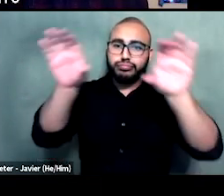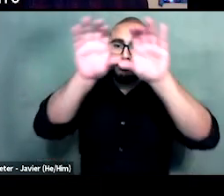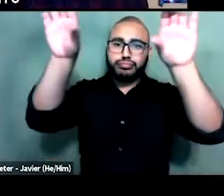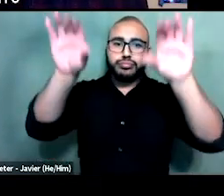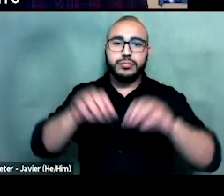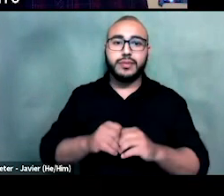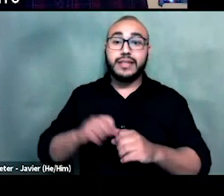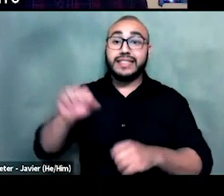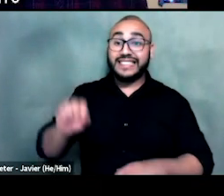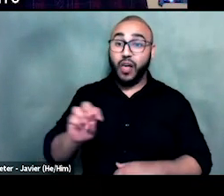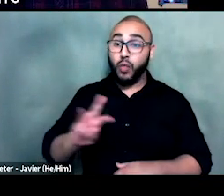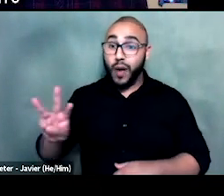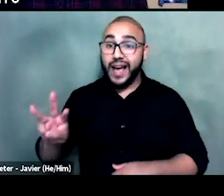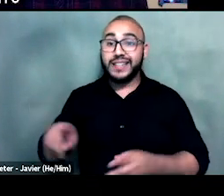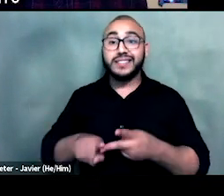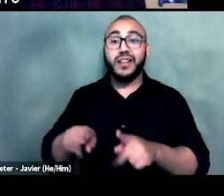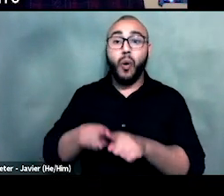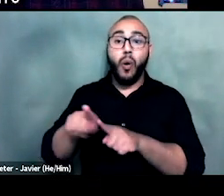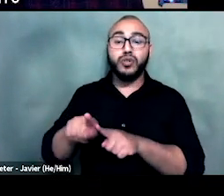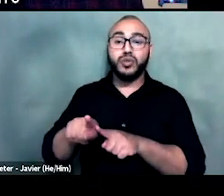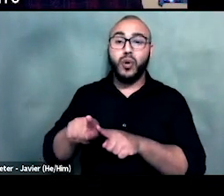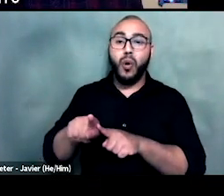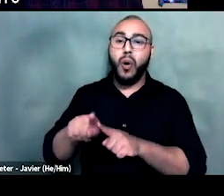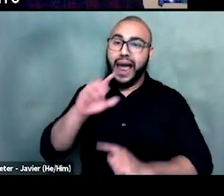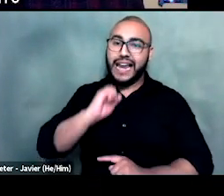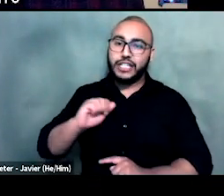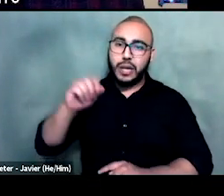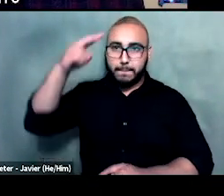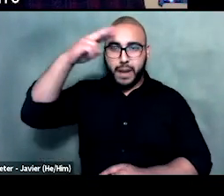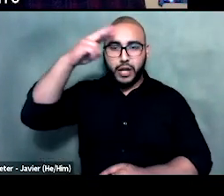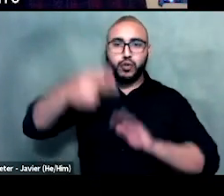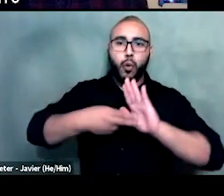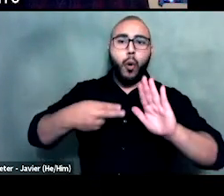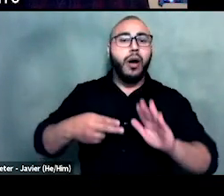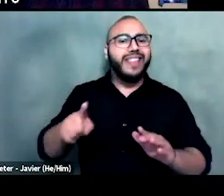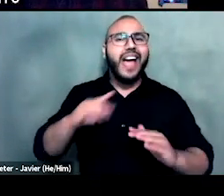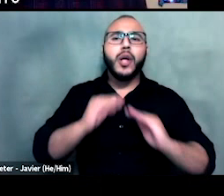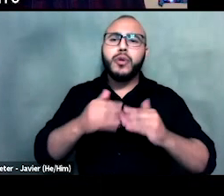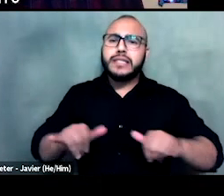Mexico as well. And the communities actually still live in these types of structures. In